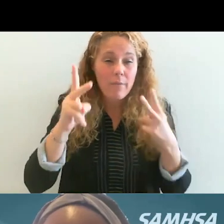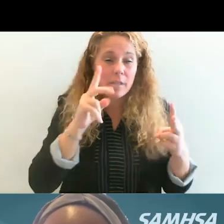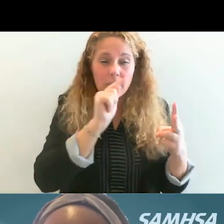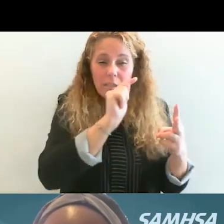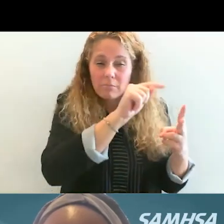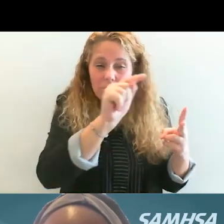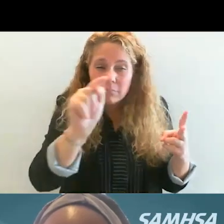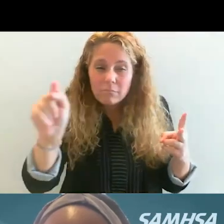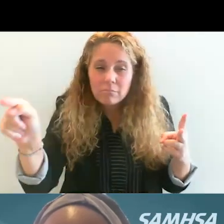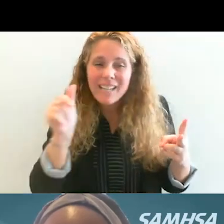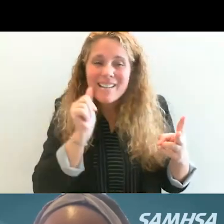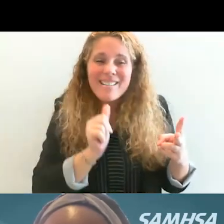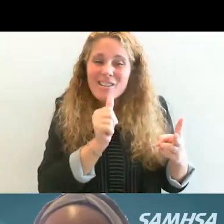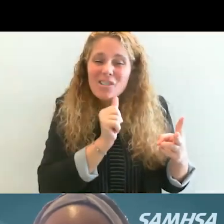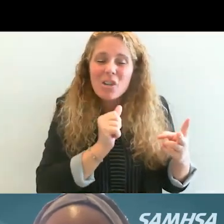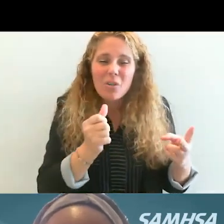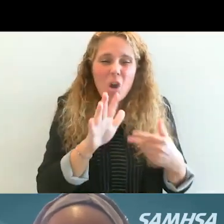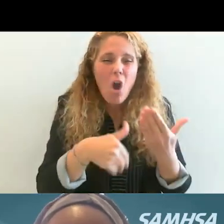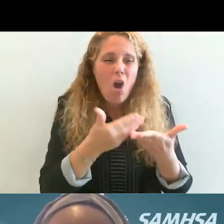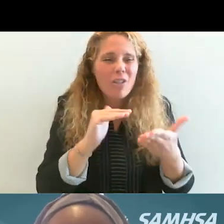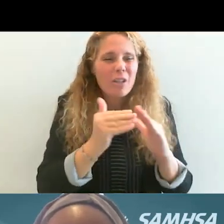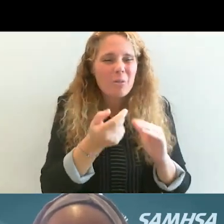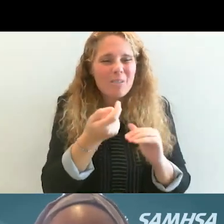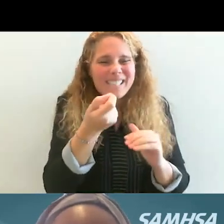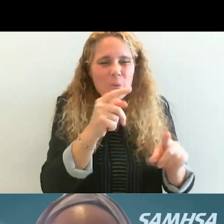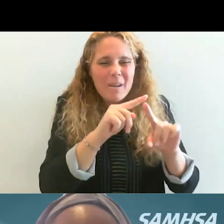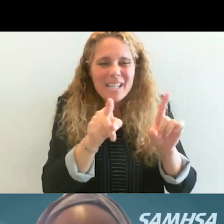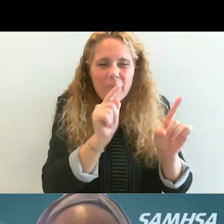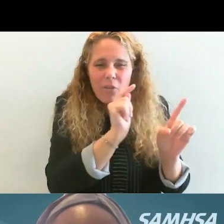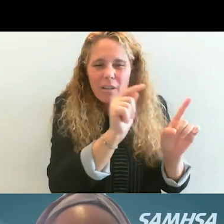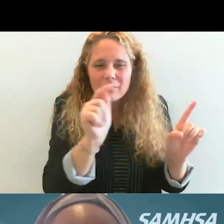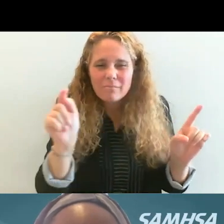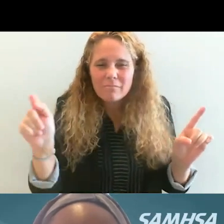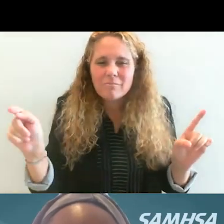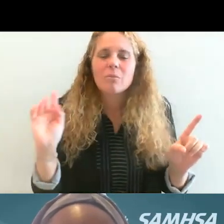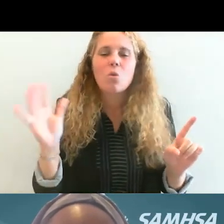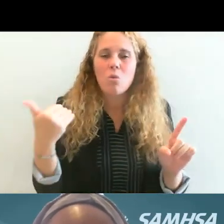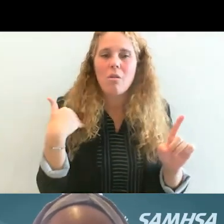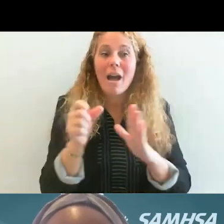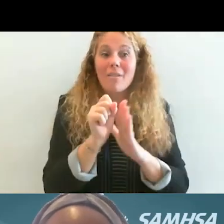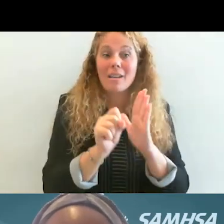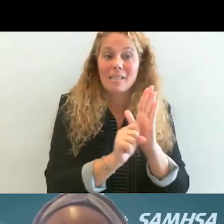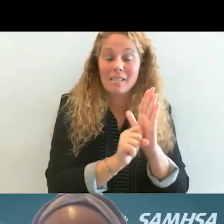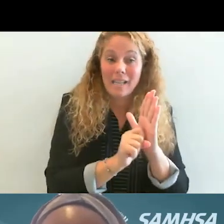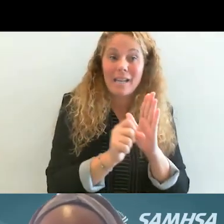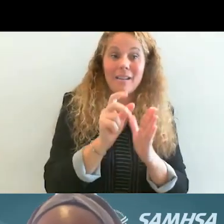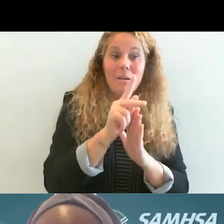SO THERE WILL BE A STATE POLICY ACADEMY AND LOCAL AND THAT ONE IS